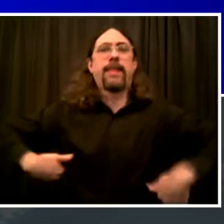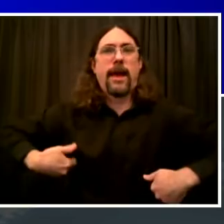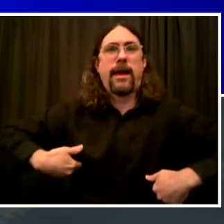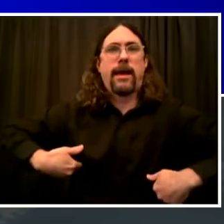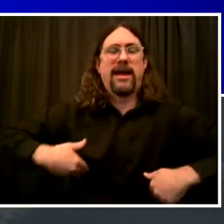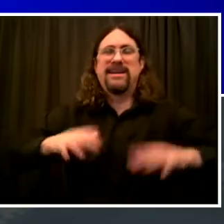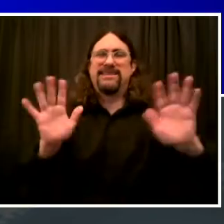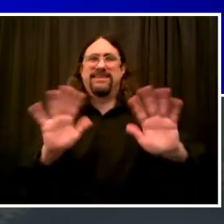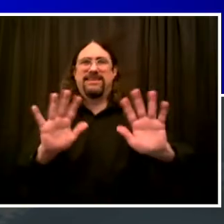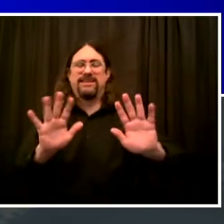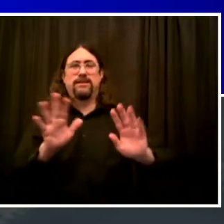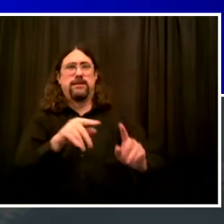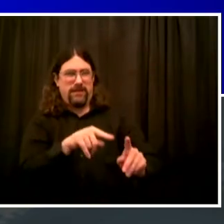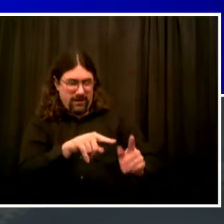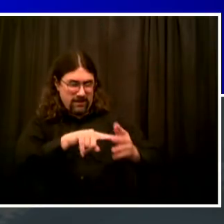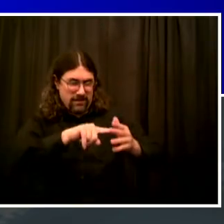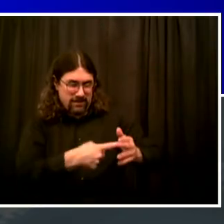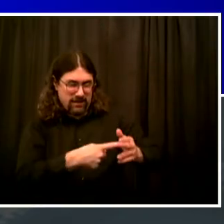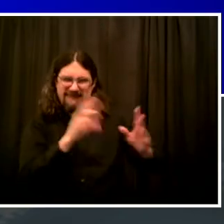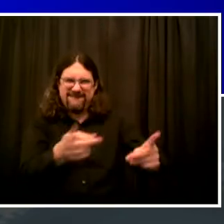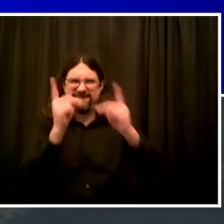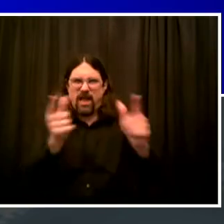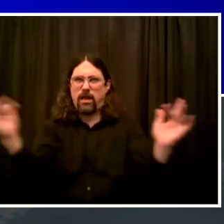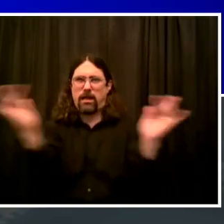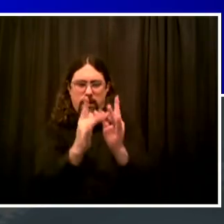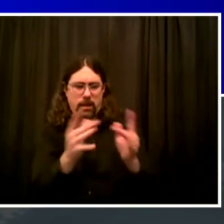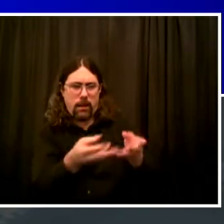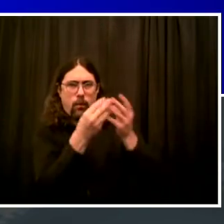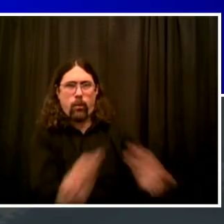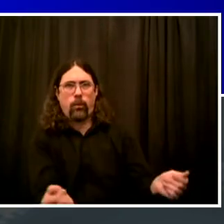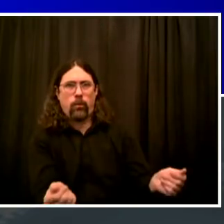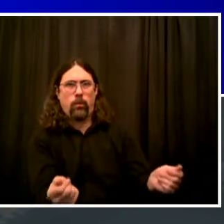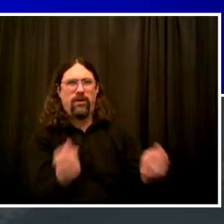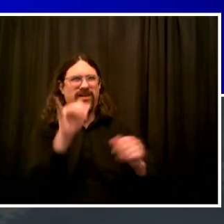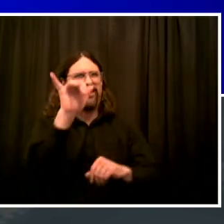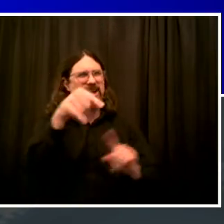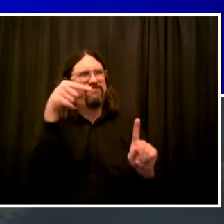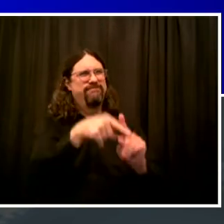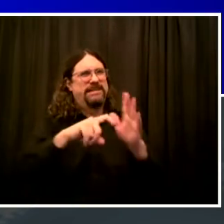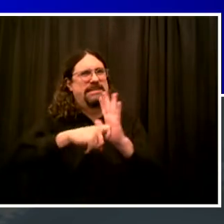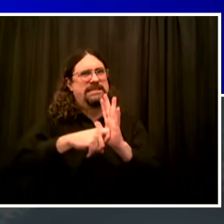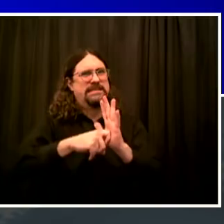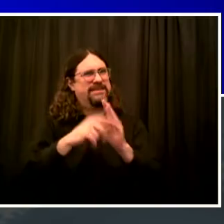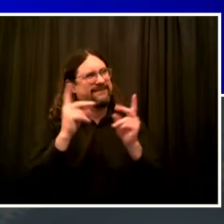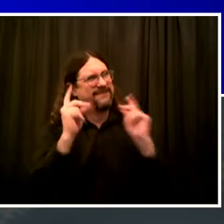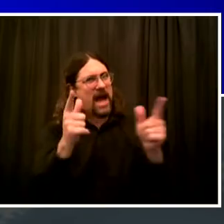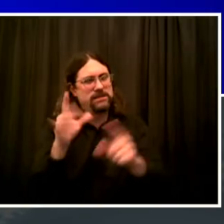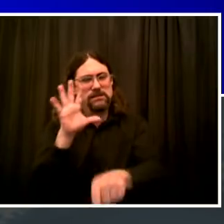WHAT W'EVES EE N ALSO FROM THE EVIDENC NOW WE HAVE TO